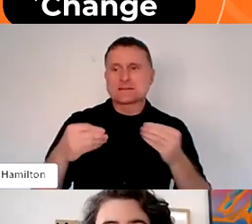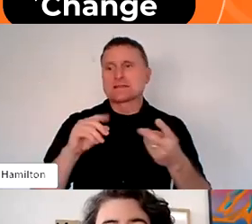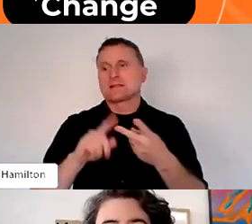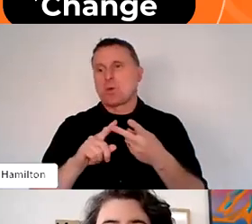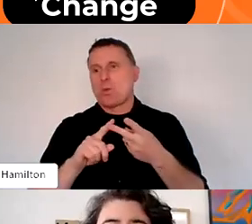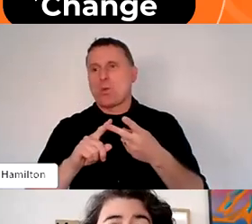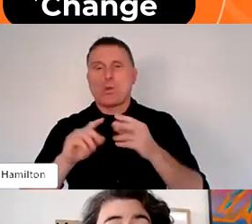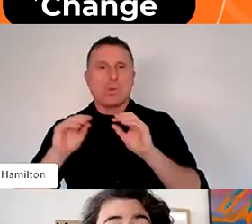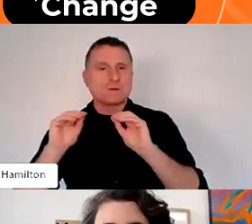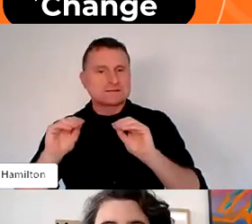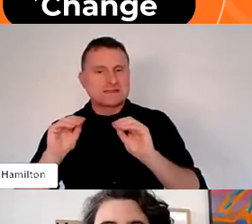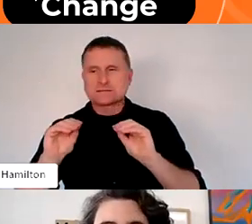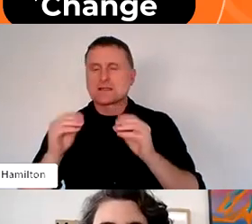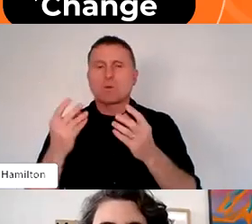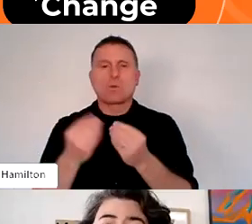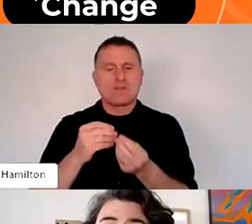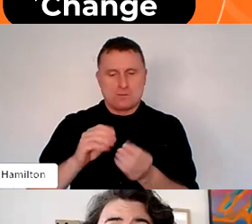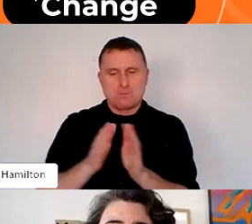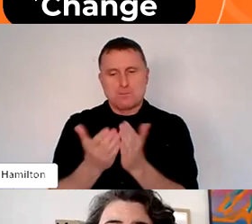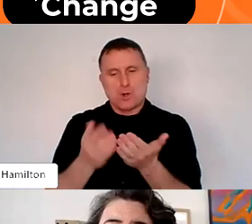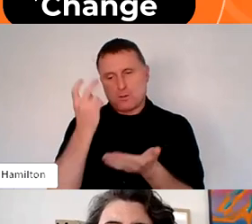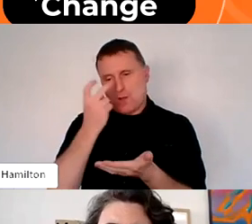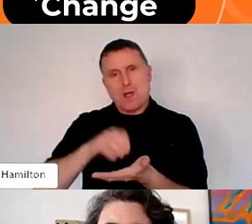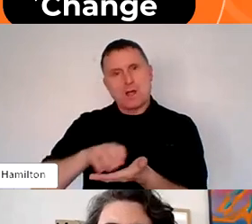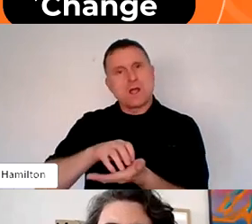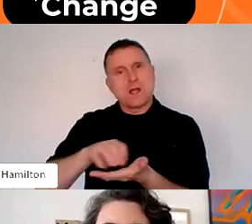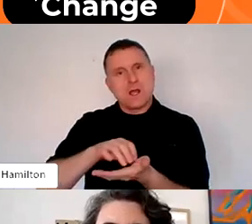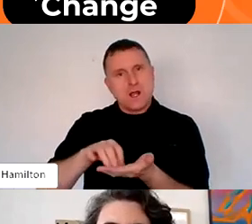braille, the pace of learning, flexible start and finish times